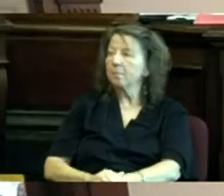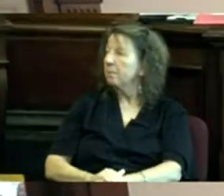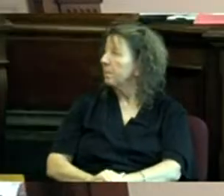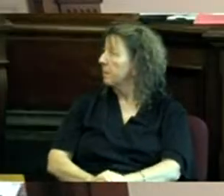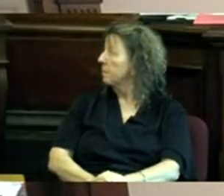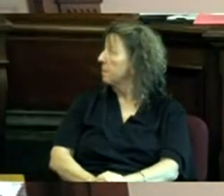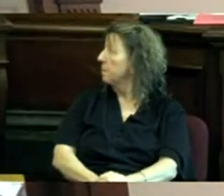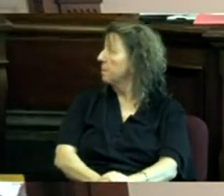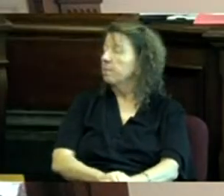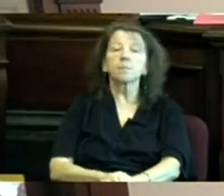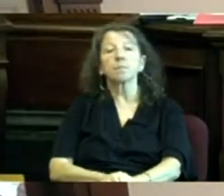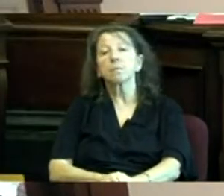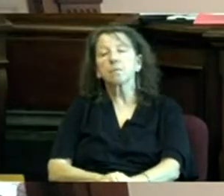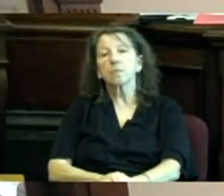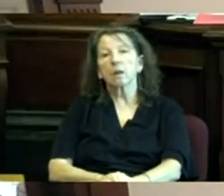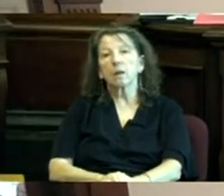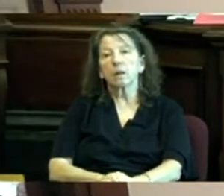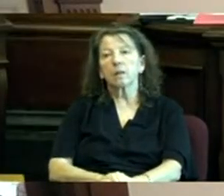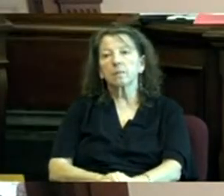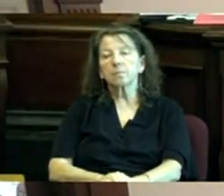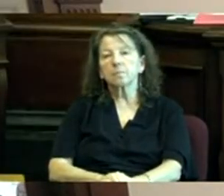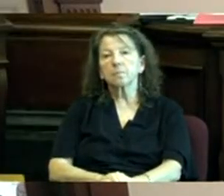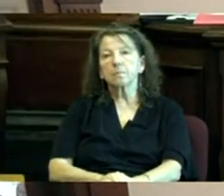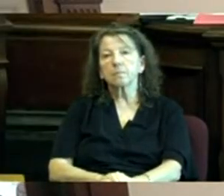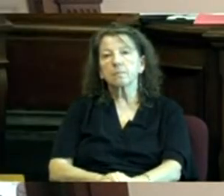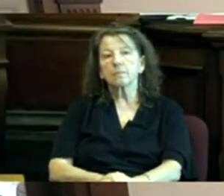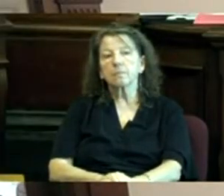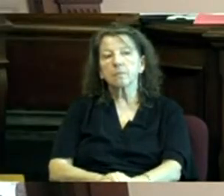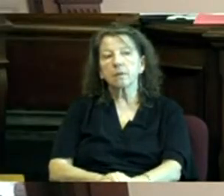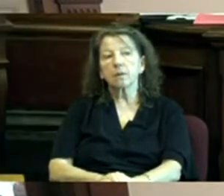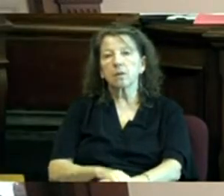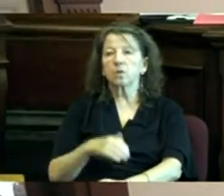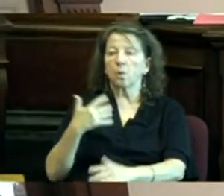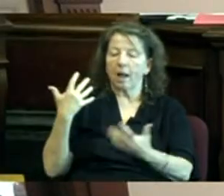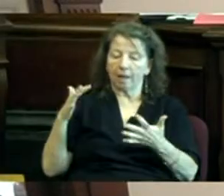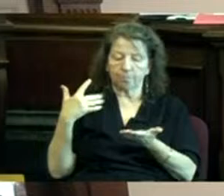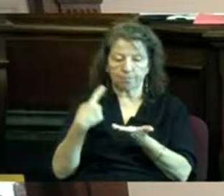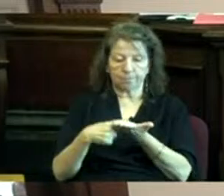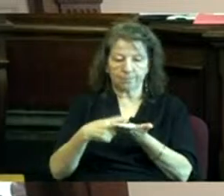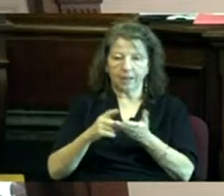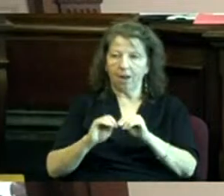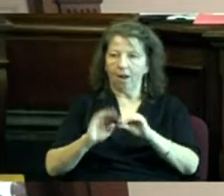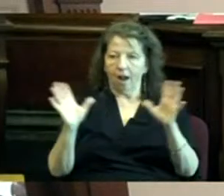would would find its way there